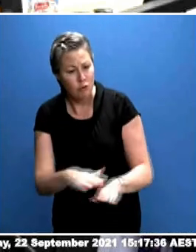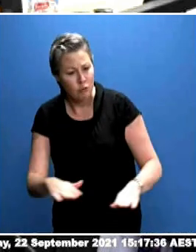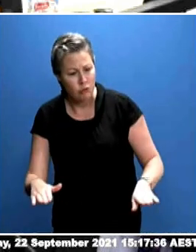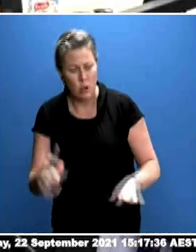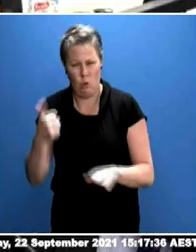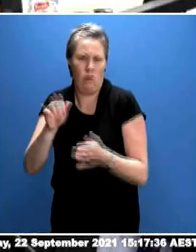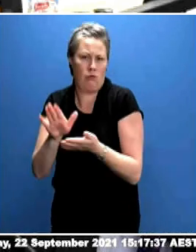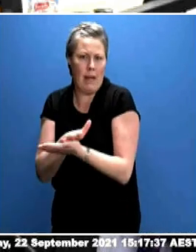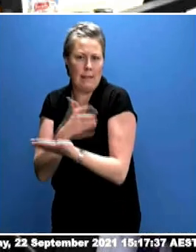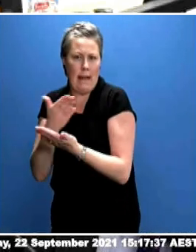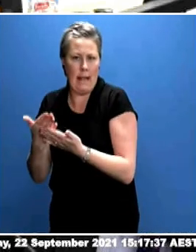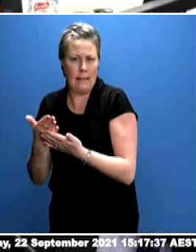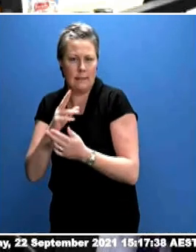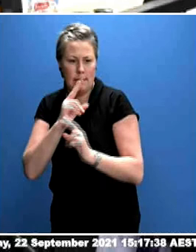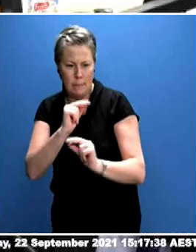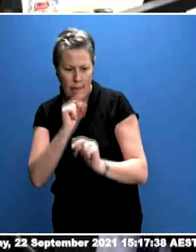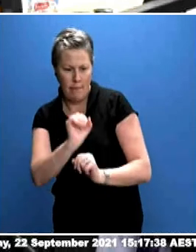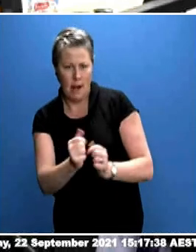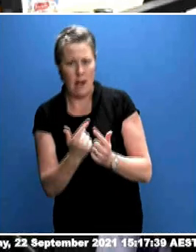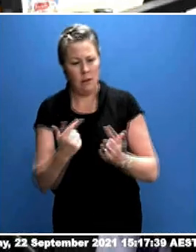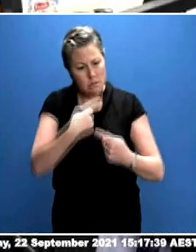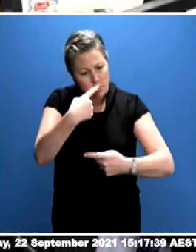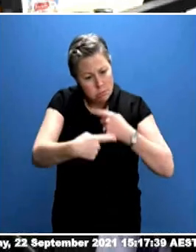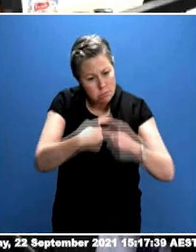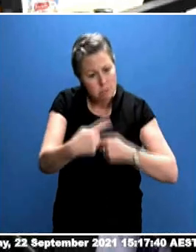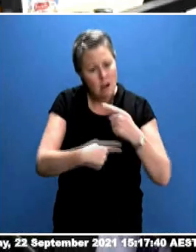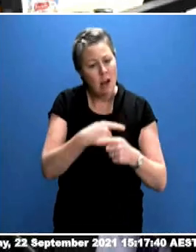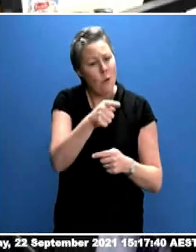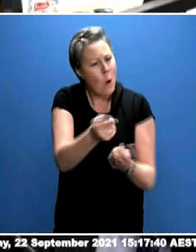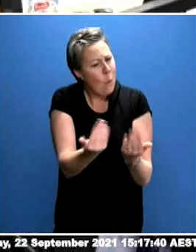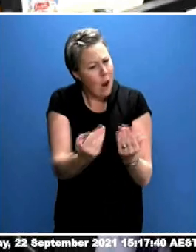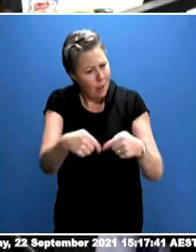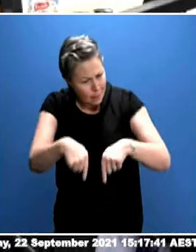when required, and that a smoking ceremony every four years,